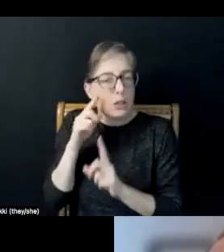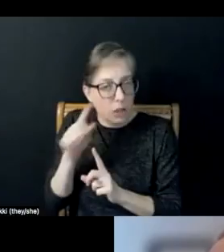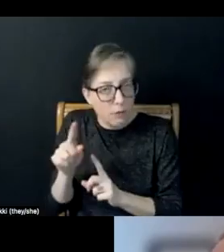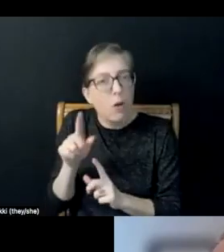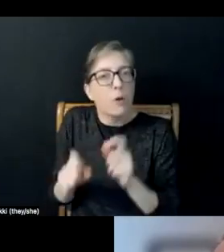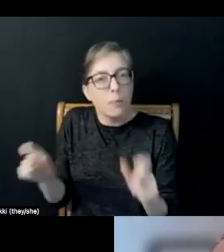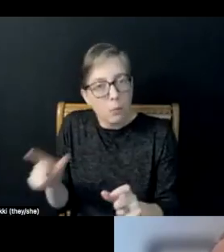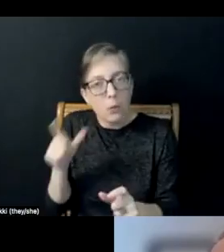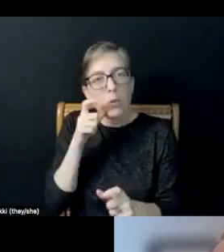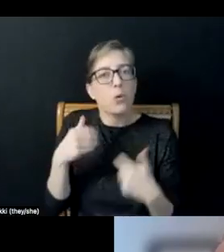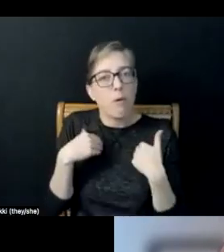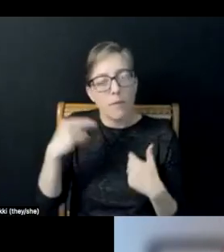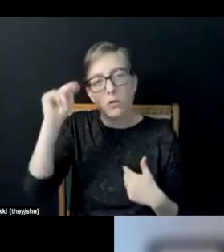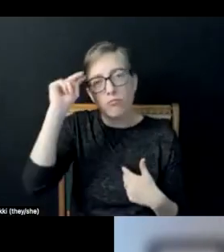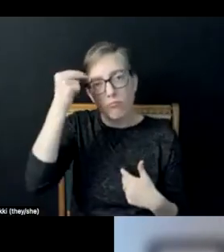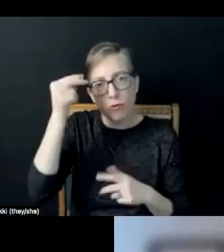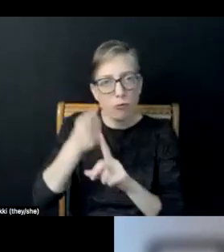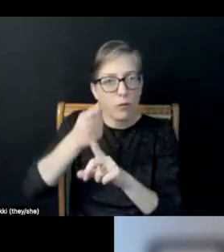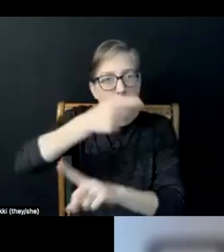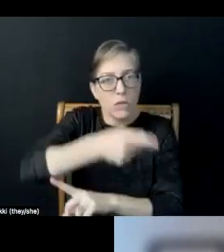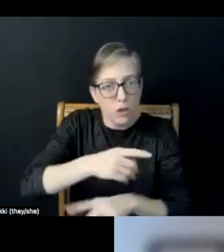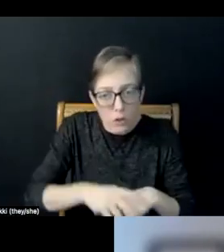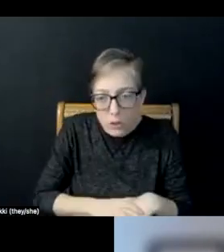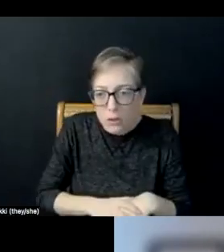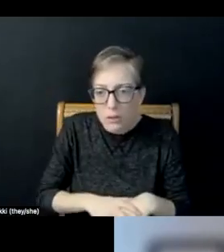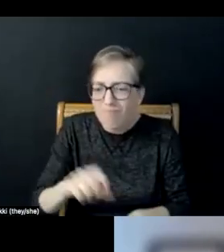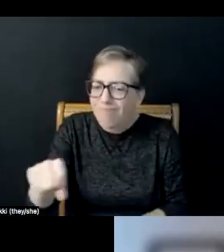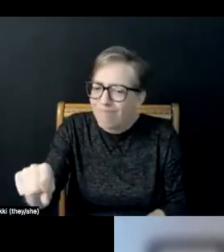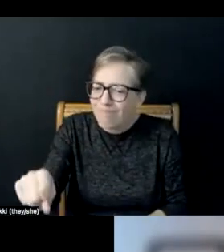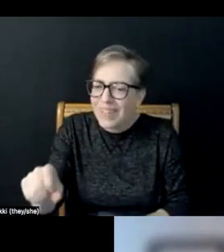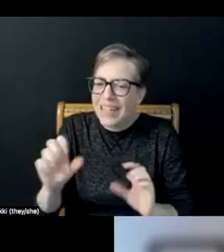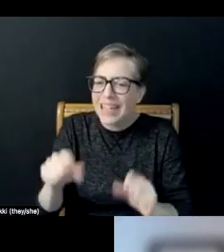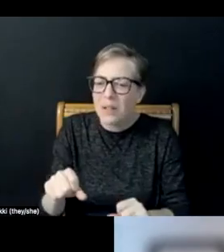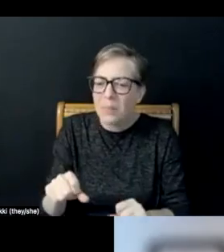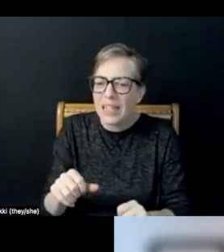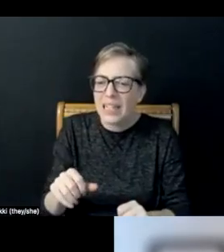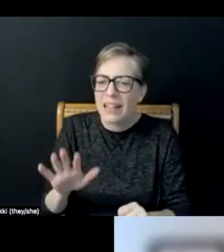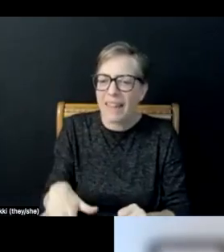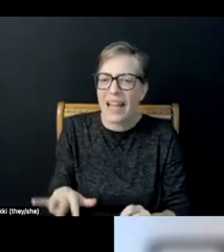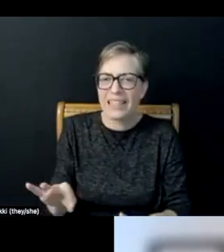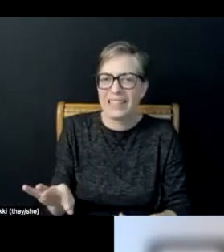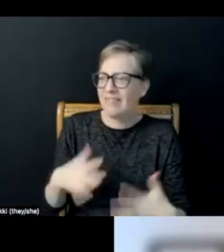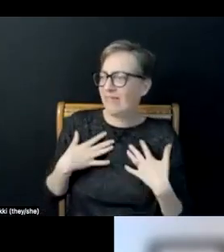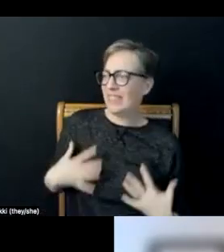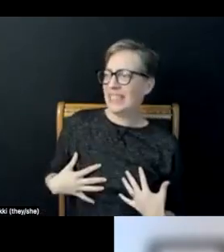It can be really a insulting place, just physically insulting on your body.